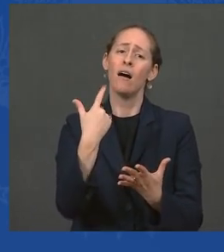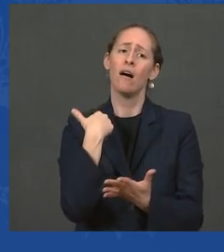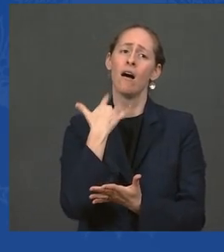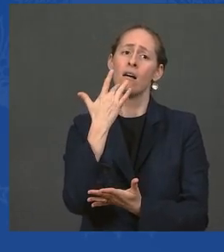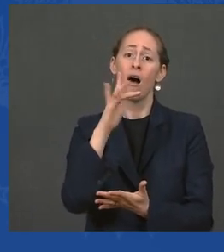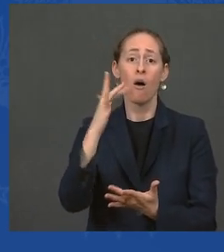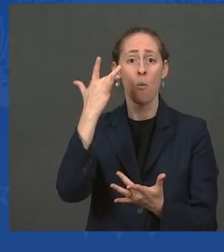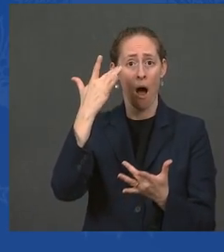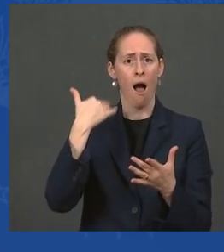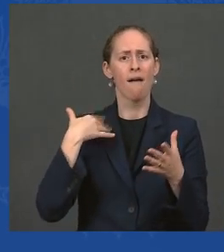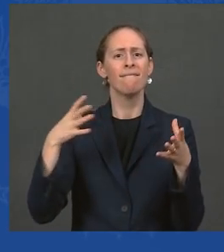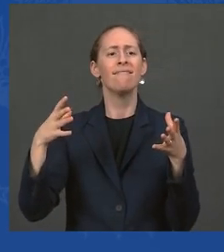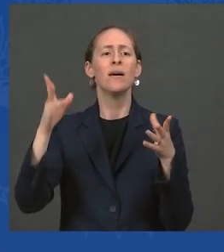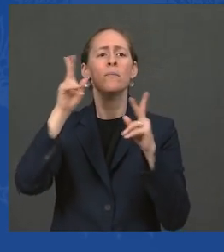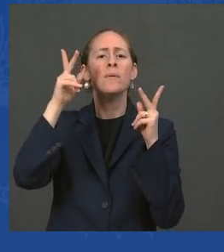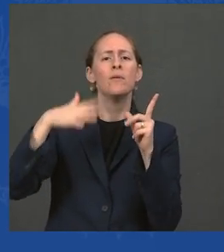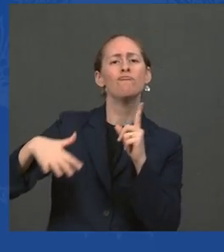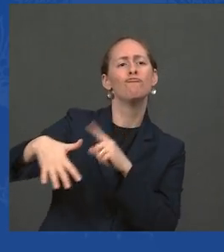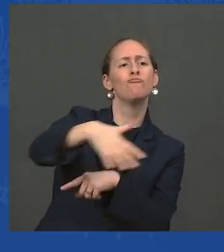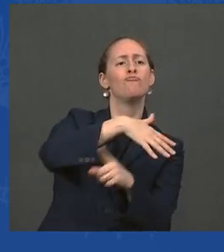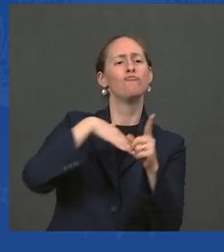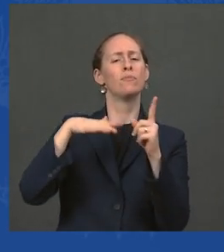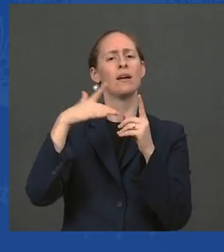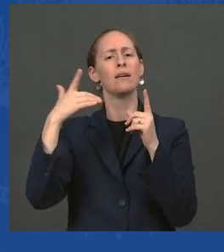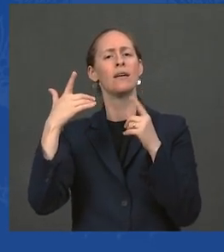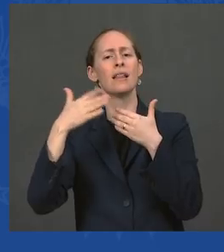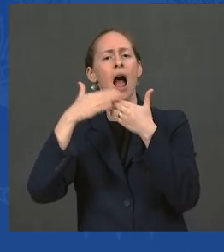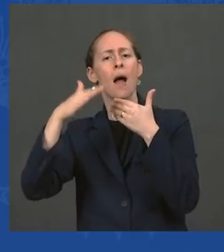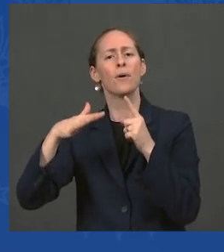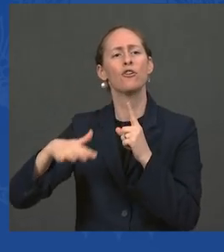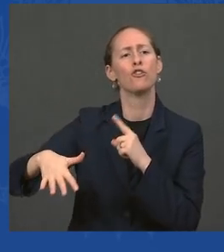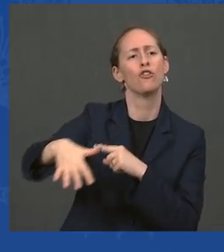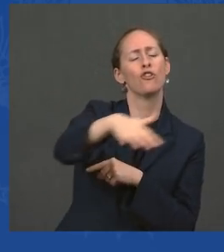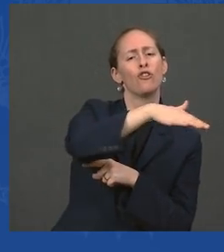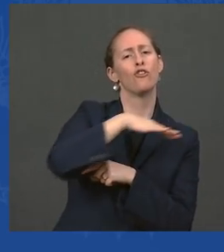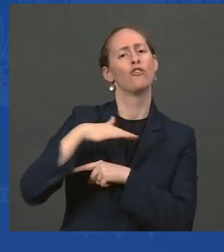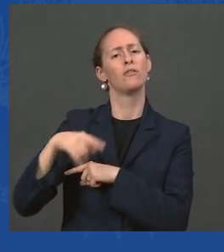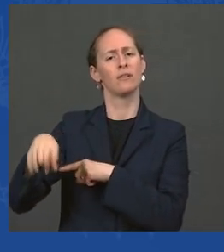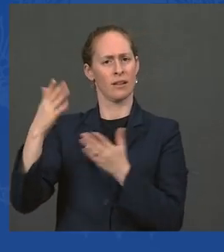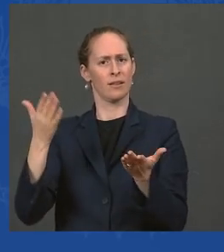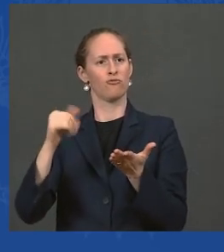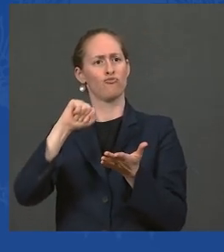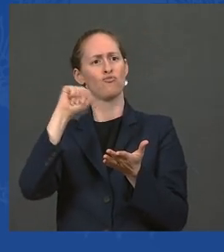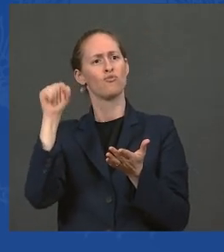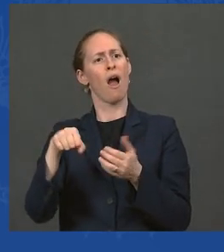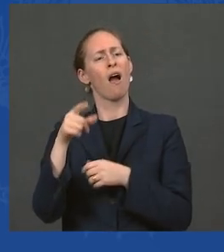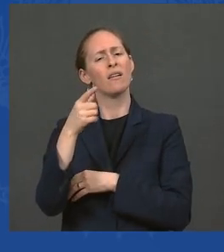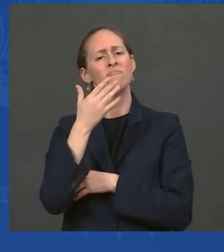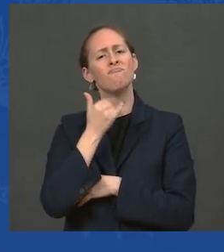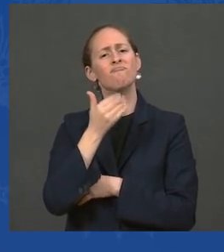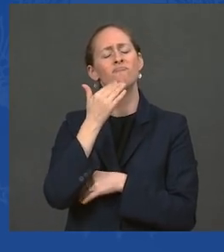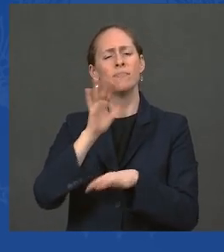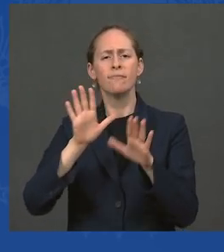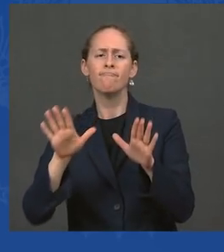our neighbors in Scranton, as well -- that people -- people stuck up for you -- stuck up for one another.